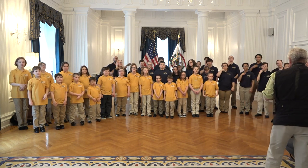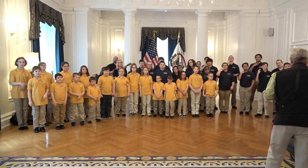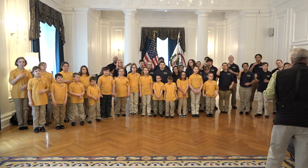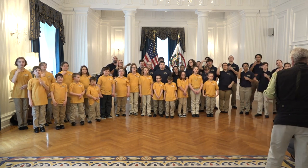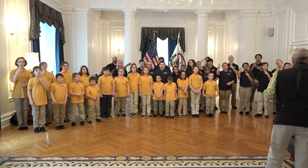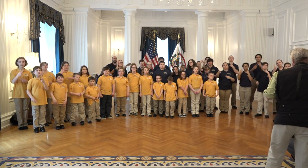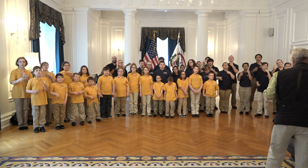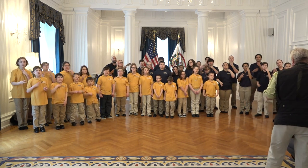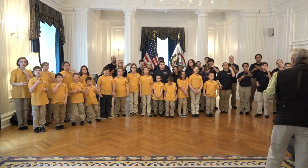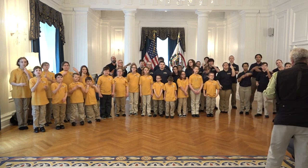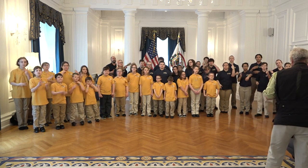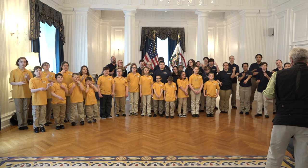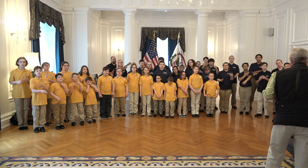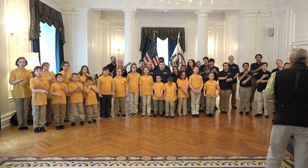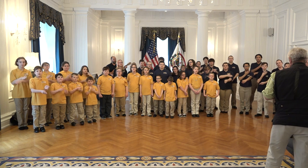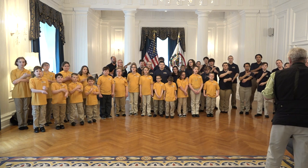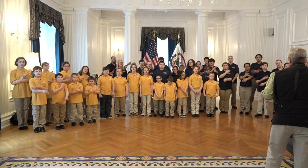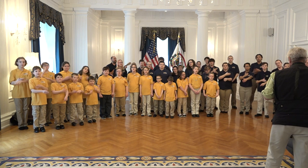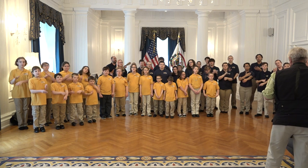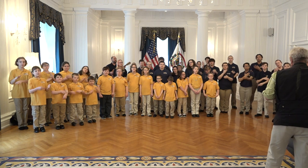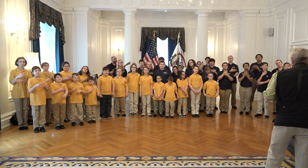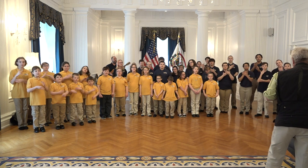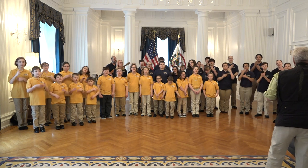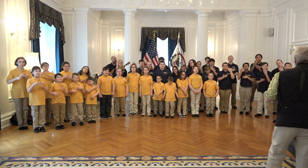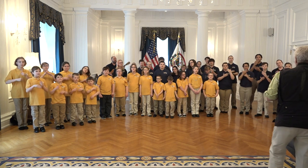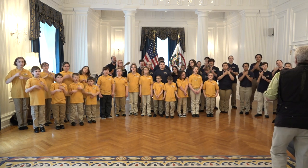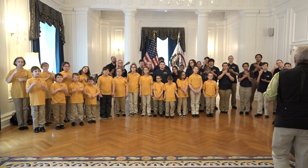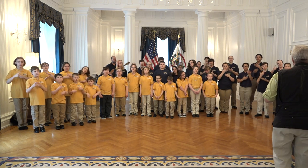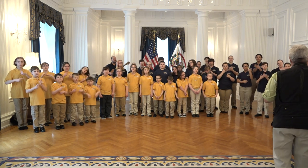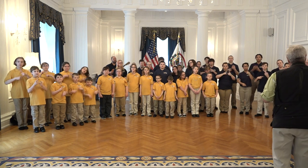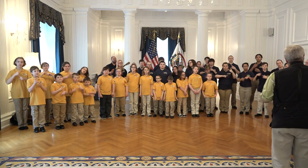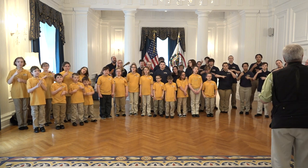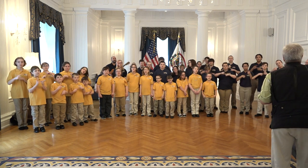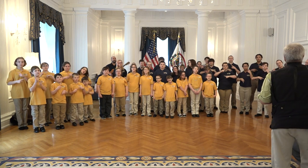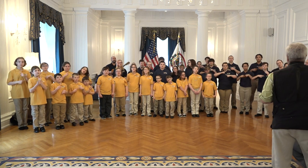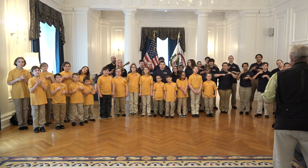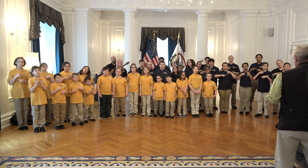With voices we shall sing and with hands we shall sign